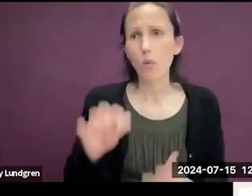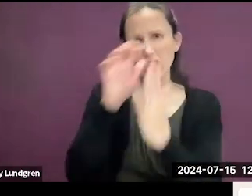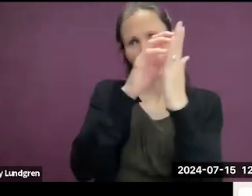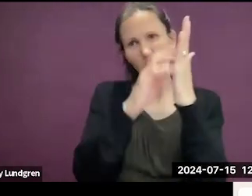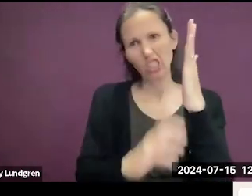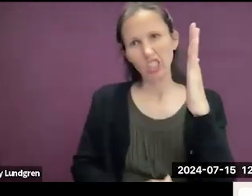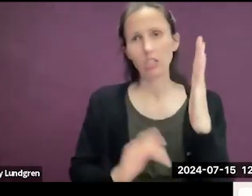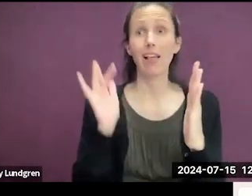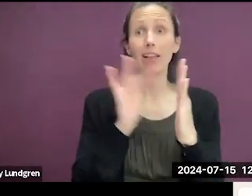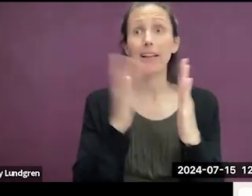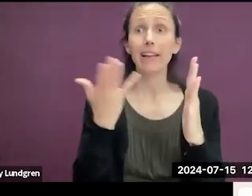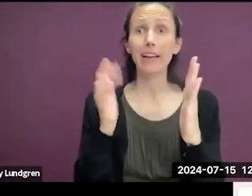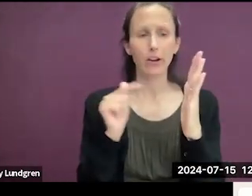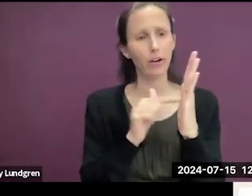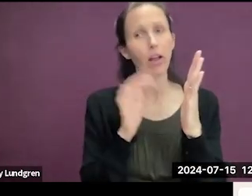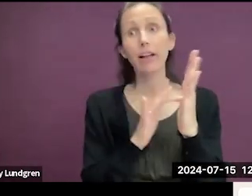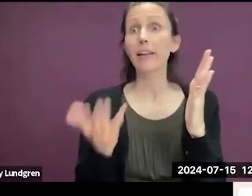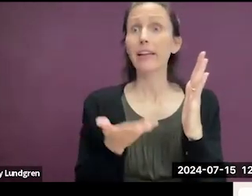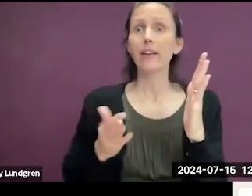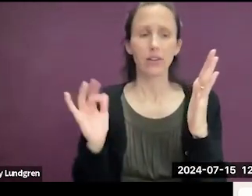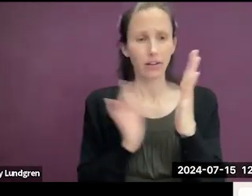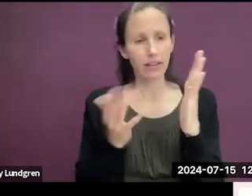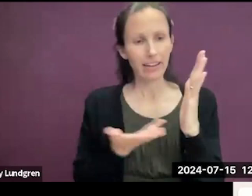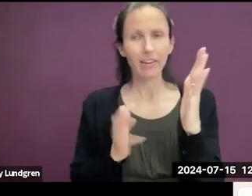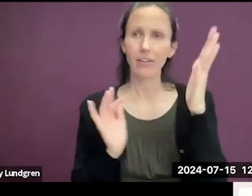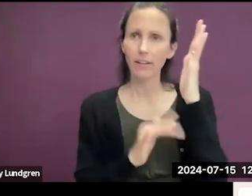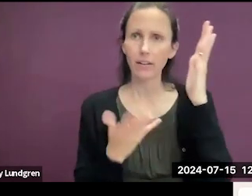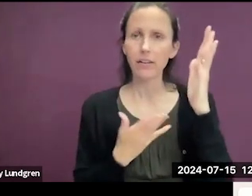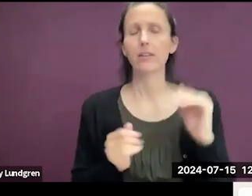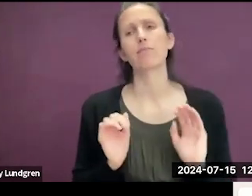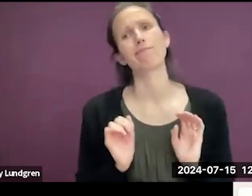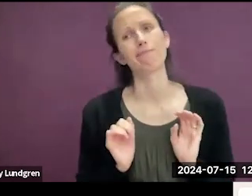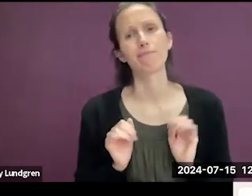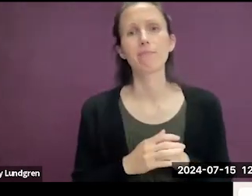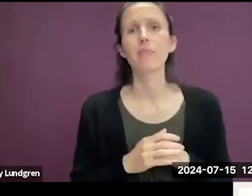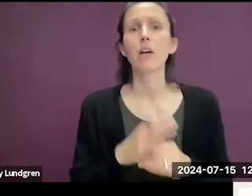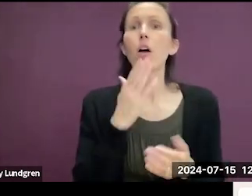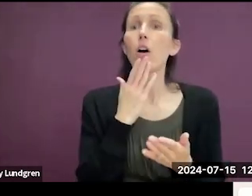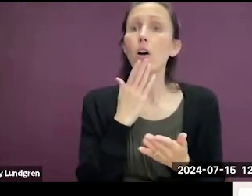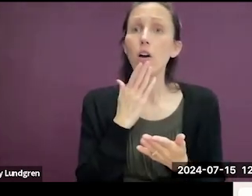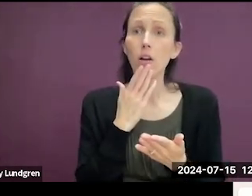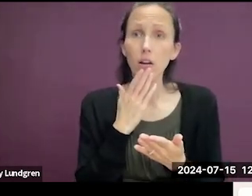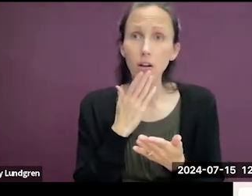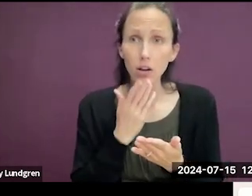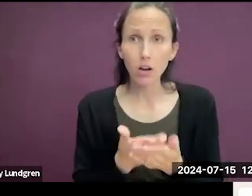So an easy way to help identify if you have good link text is to ignore all of the surrounding content